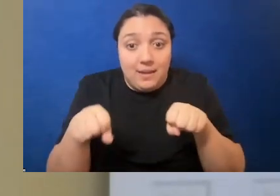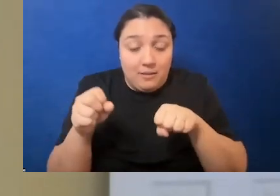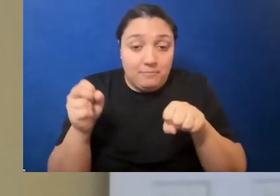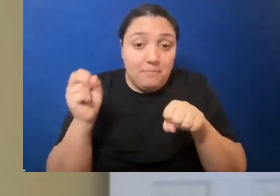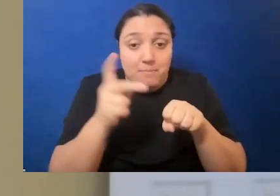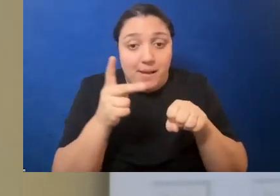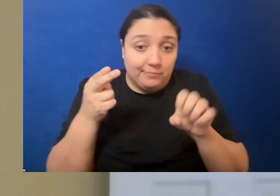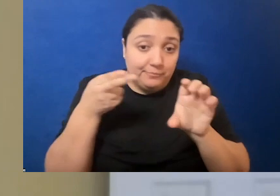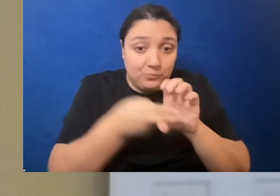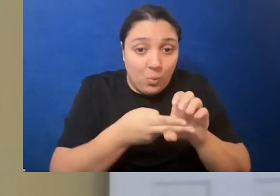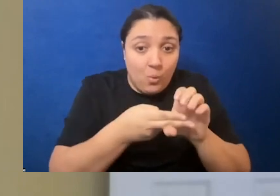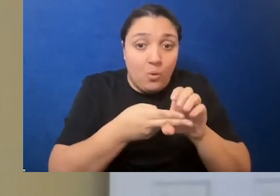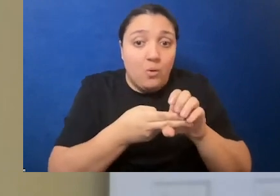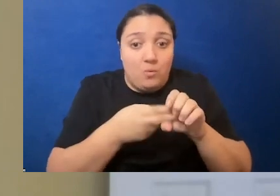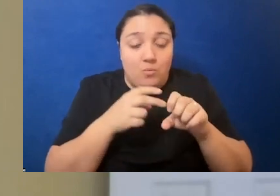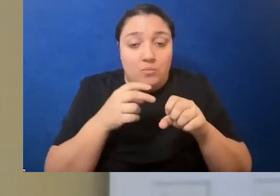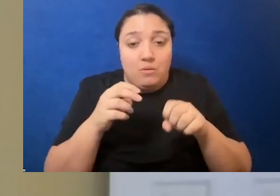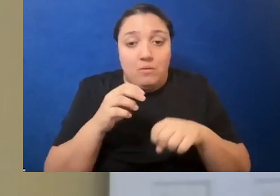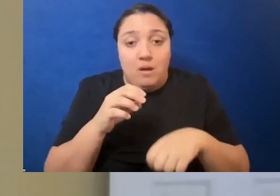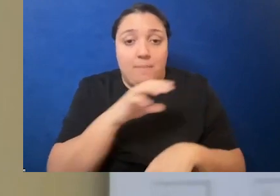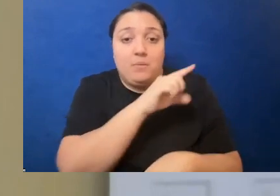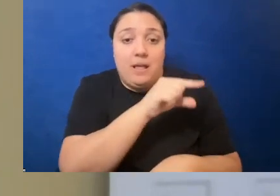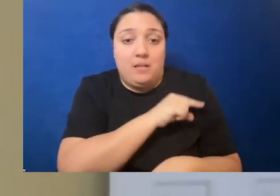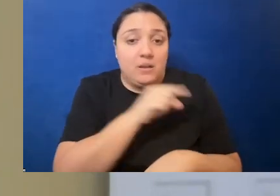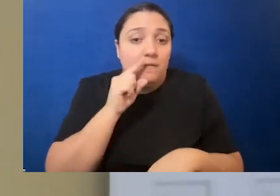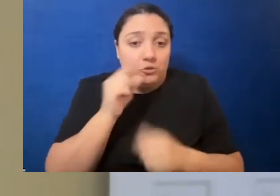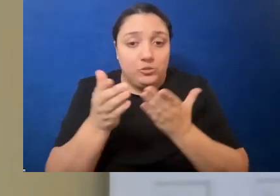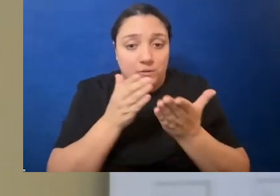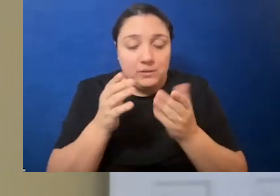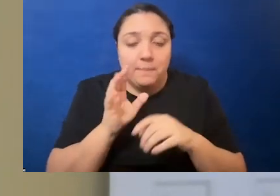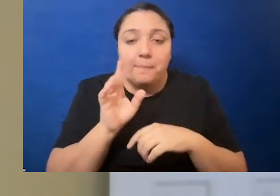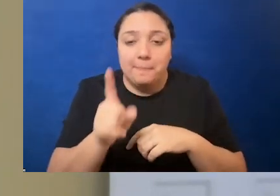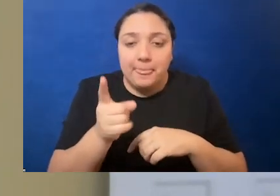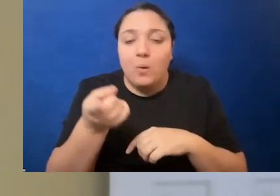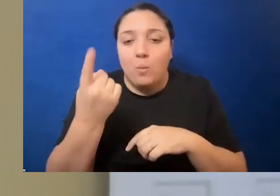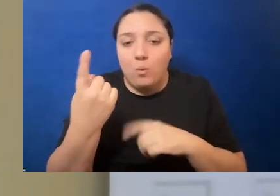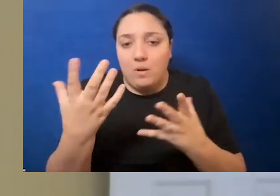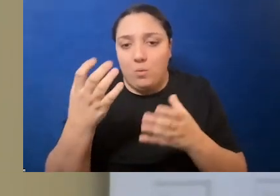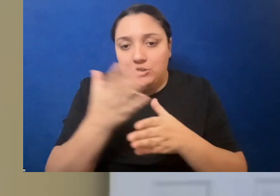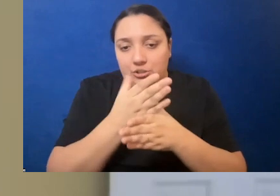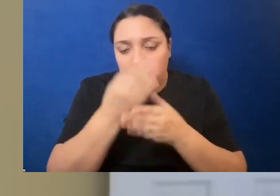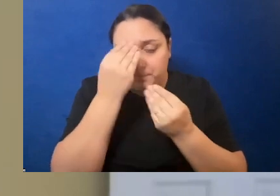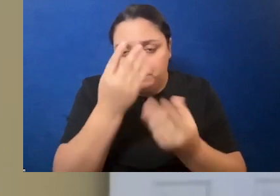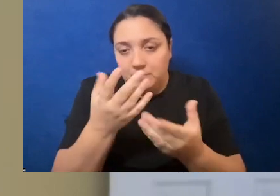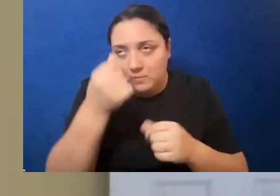SCHOOL THEY CAN REENROLL AND BE ELIGIBLE FOR THE SERVICES. A THING TO SHARE TOO, I